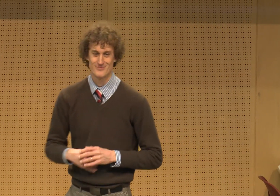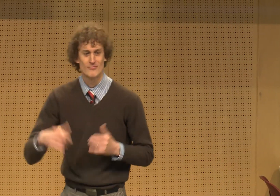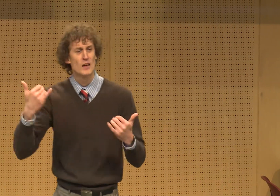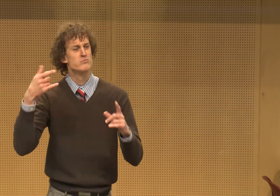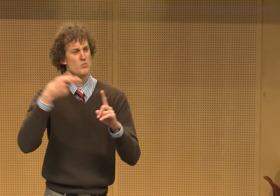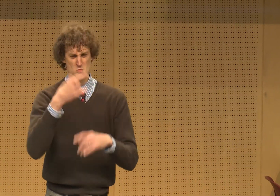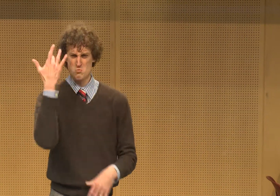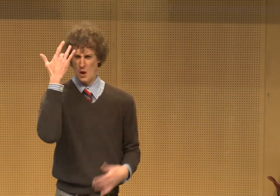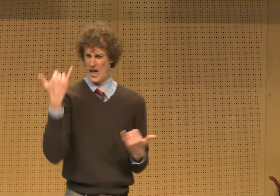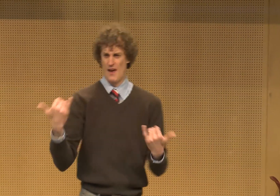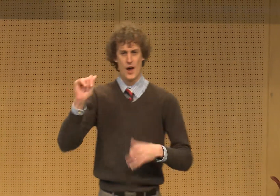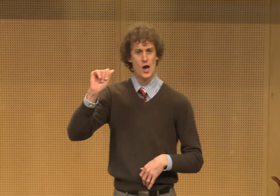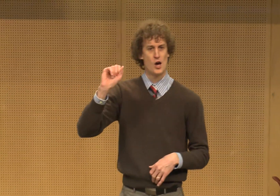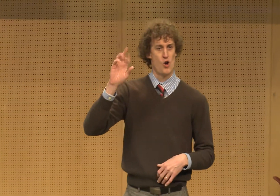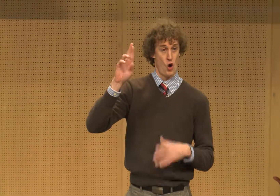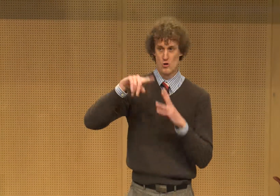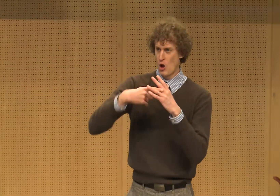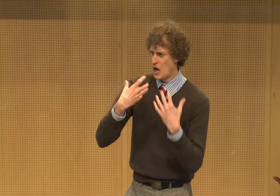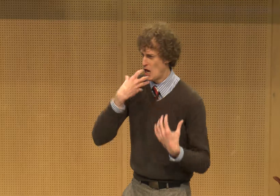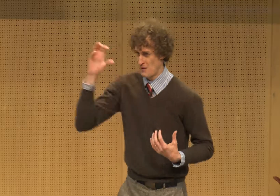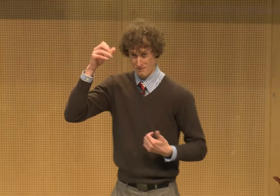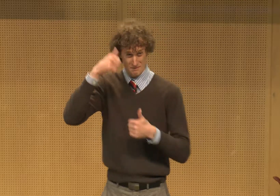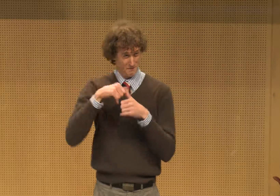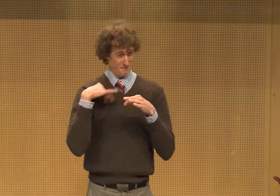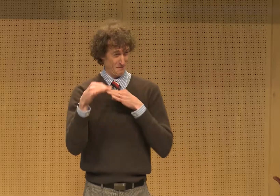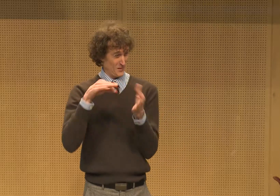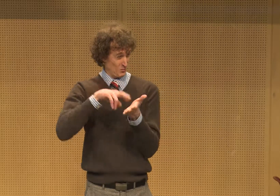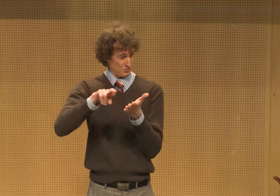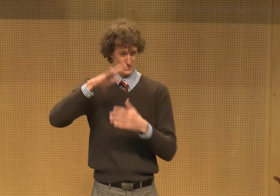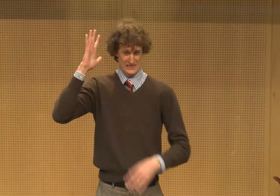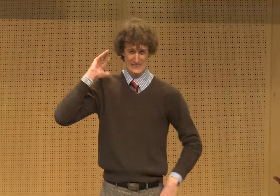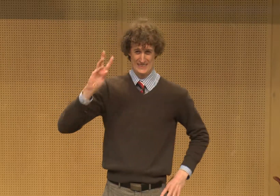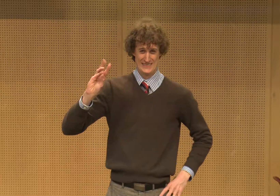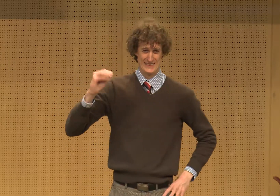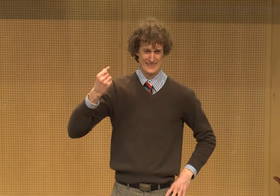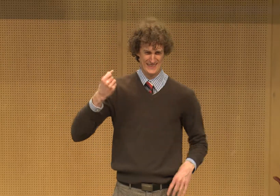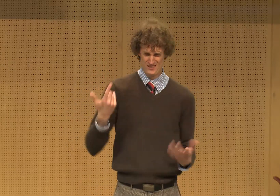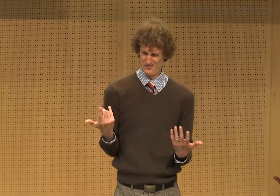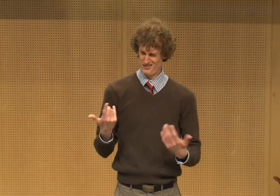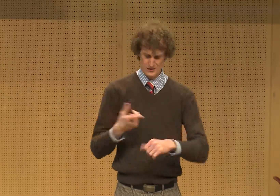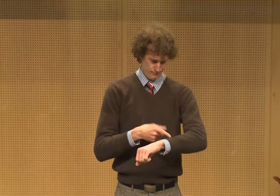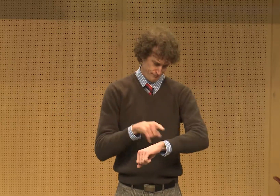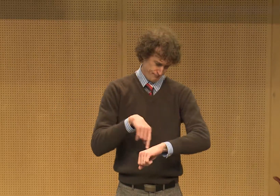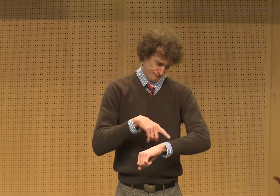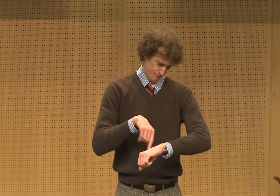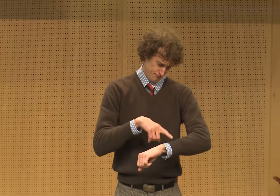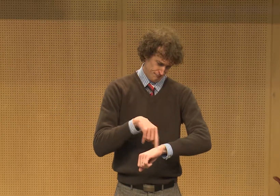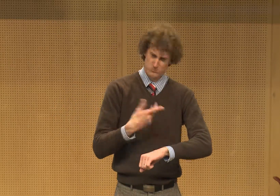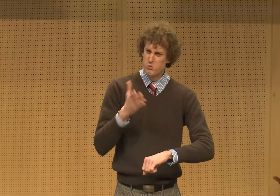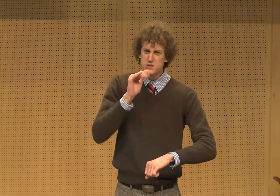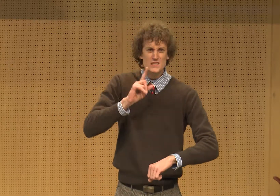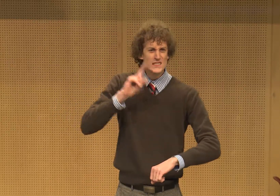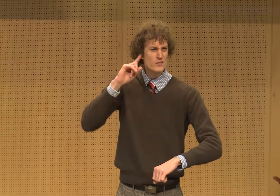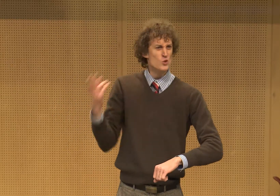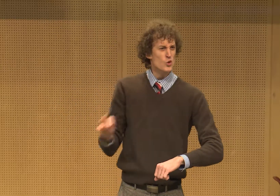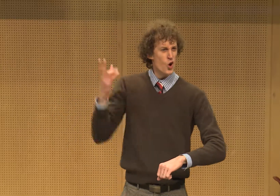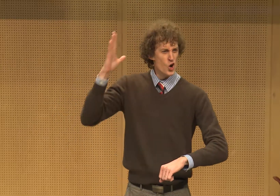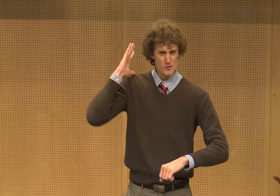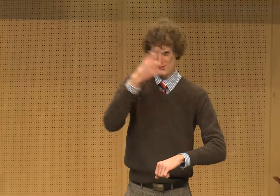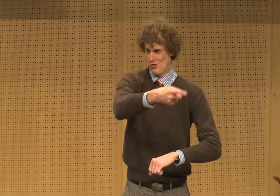to the answer. Now, the reason that ASR is hot now, because I told you it started in the '50s or '60s,